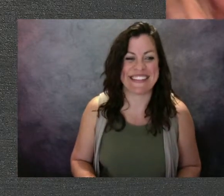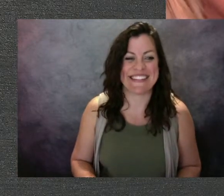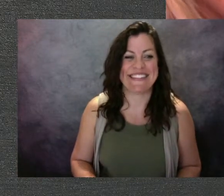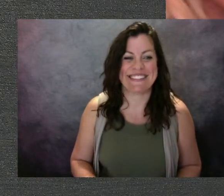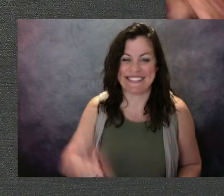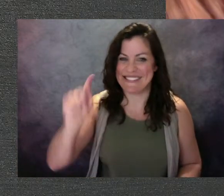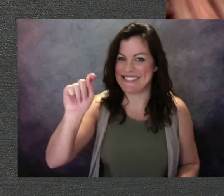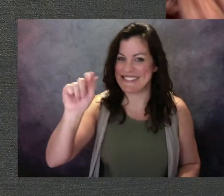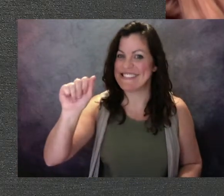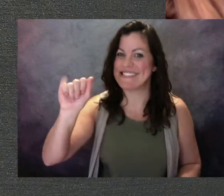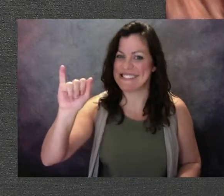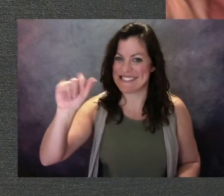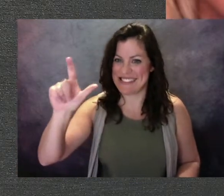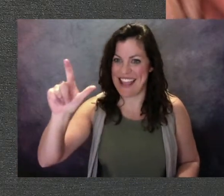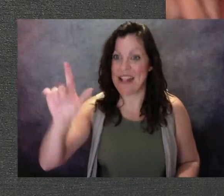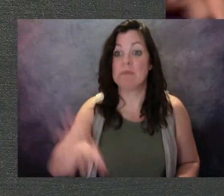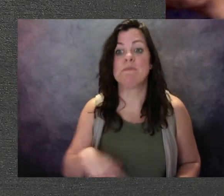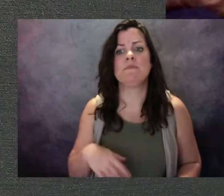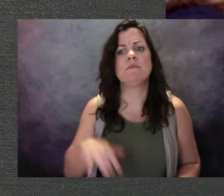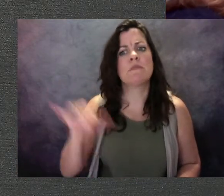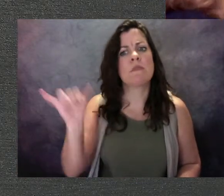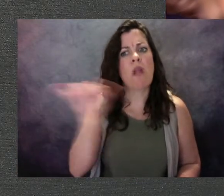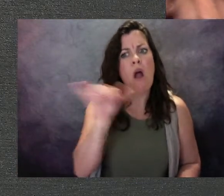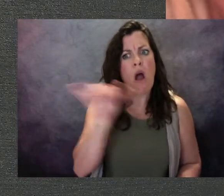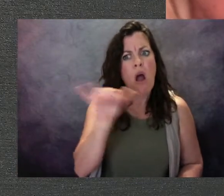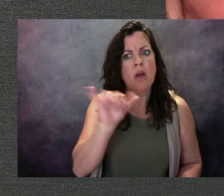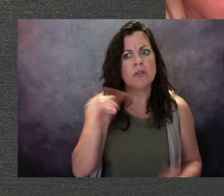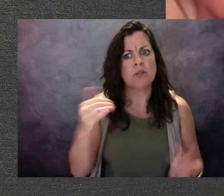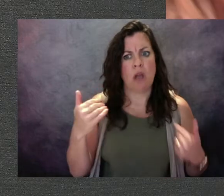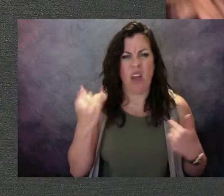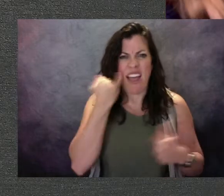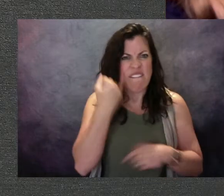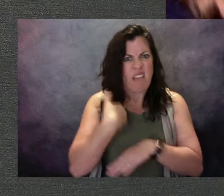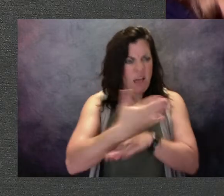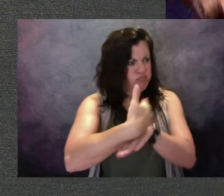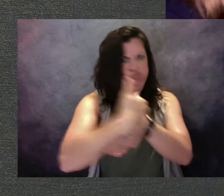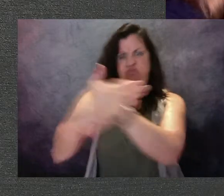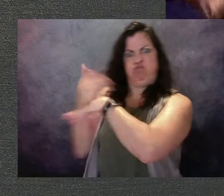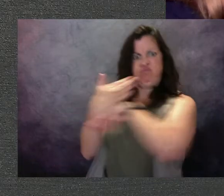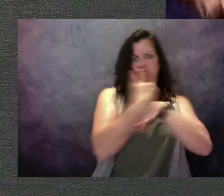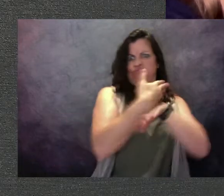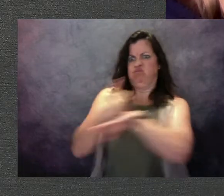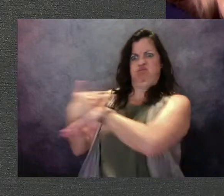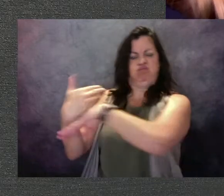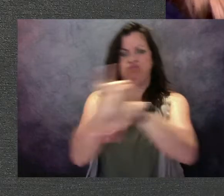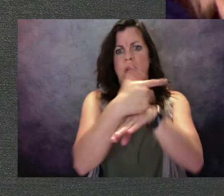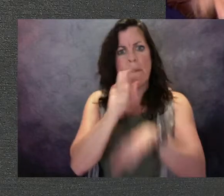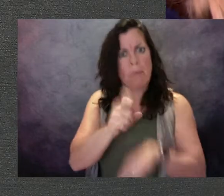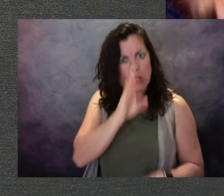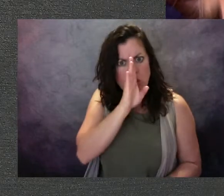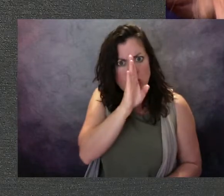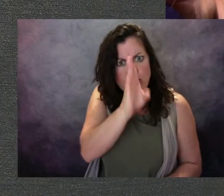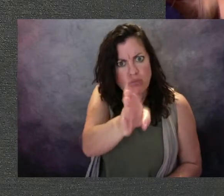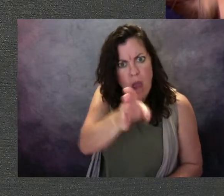Besides swimming fast, they need to steer, right? Where they wanna go in a car or a bicycle. We have a steering wheel, right?